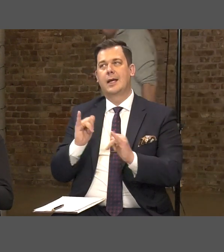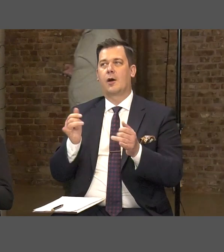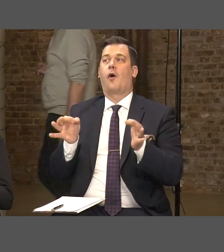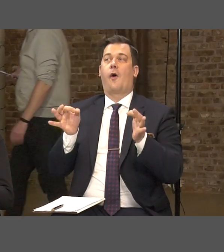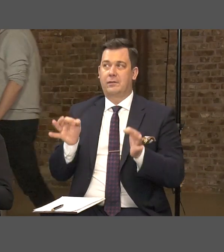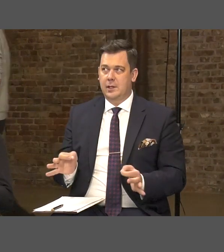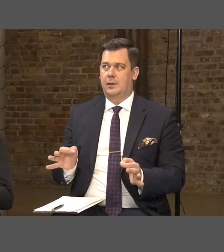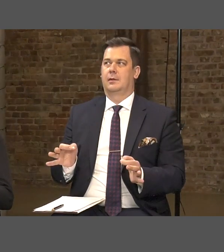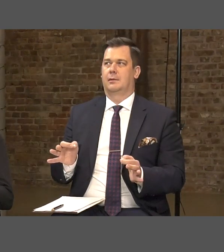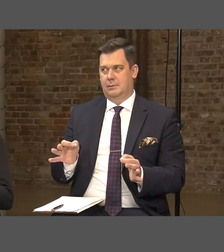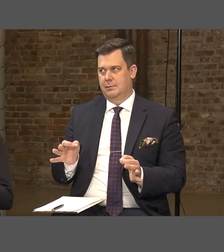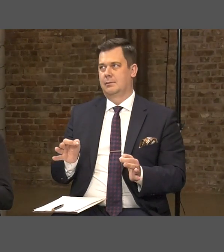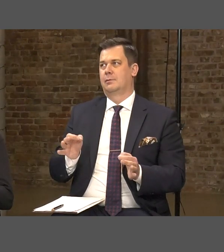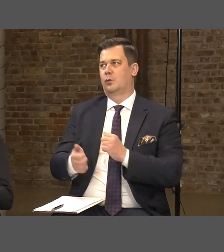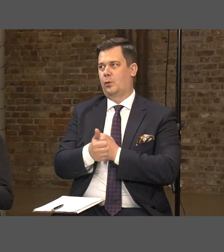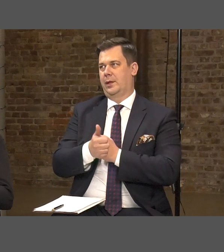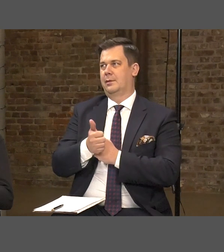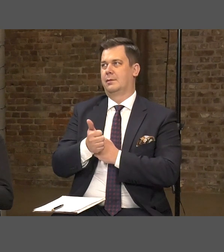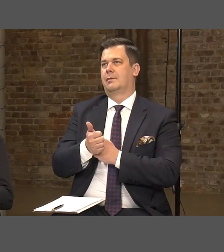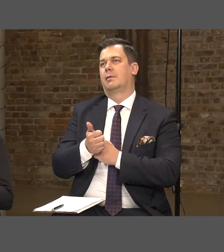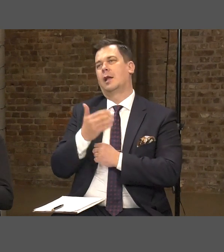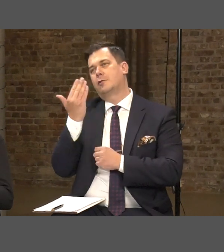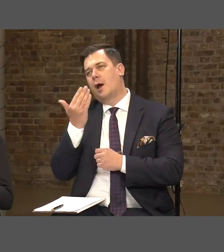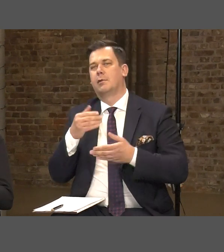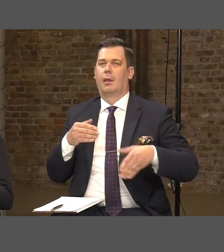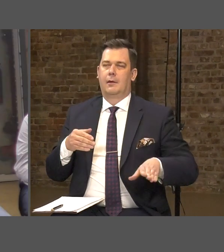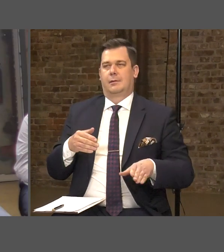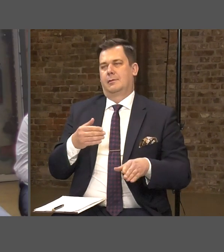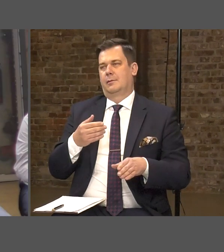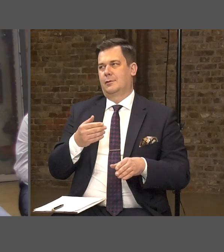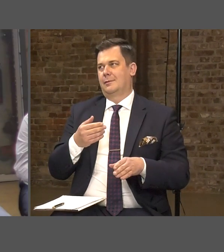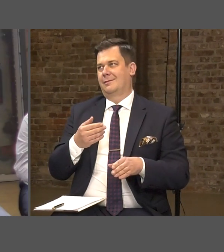These are the official documents. Without taking into account black labour.